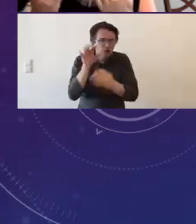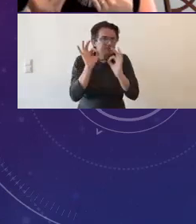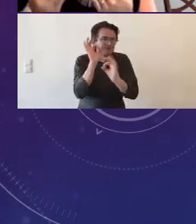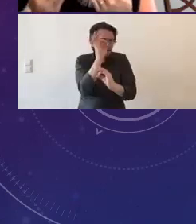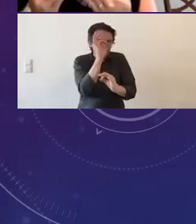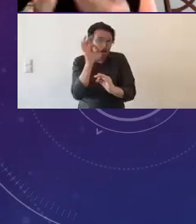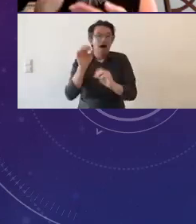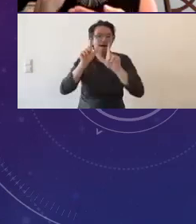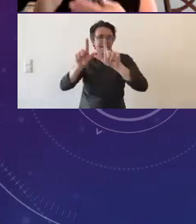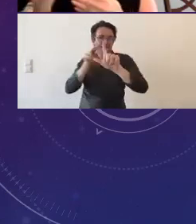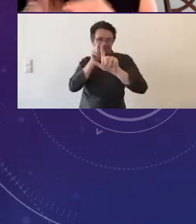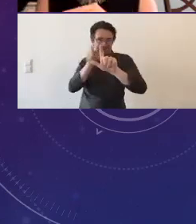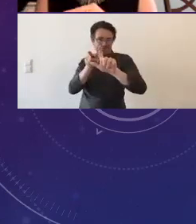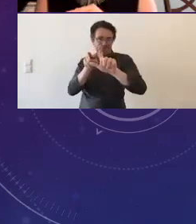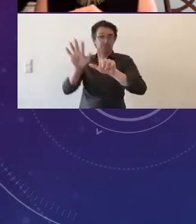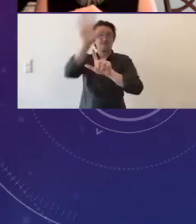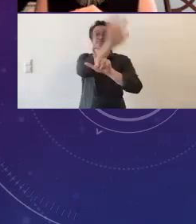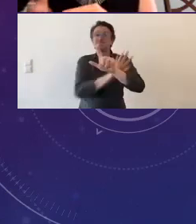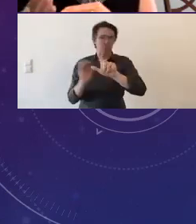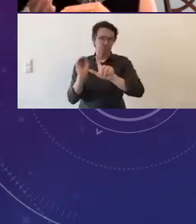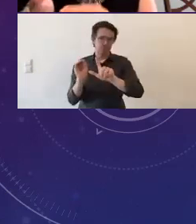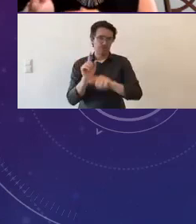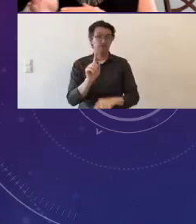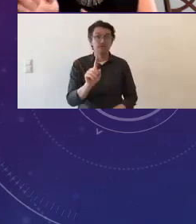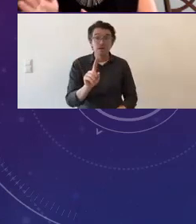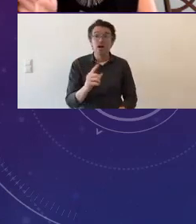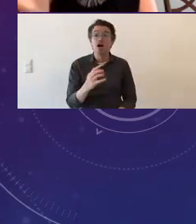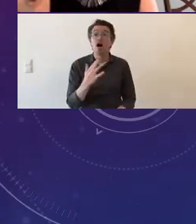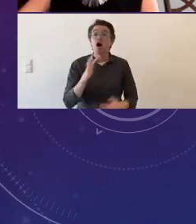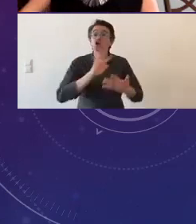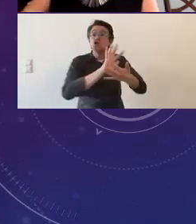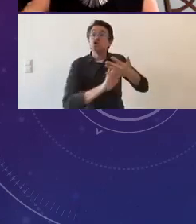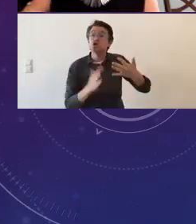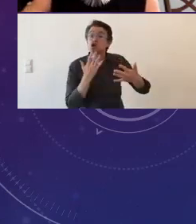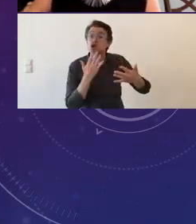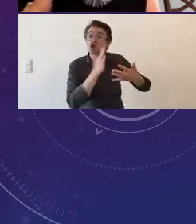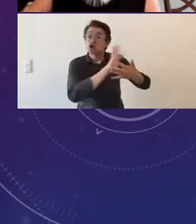on my eyes to have a black background with white to fine the other thing that